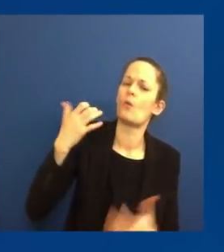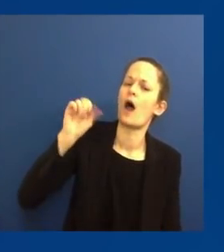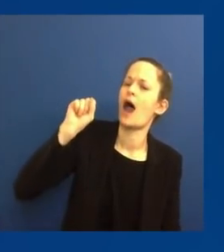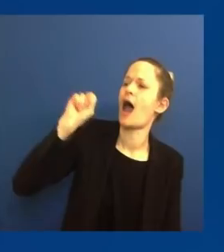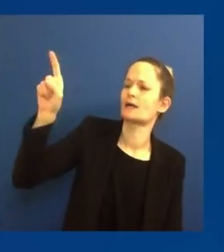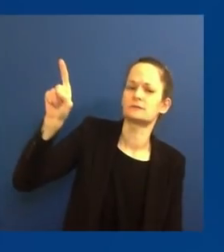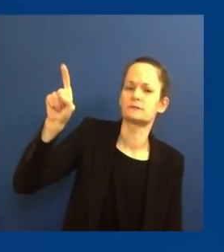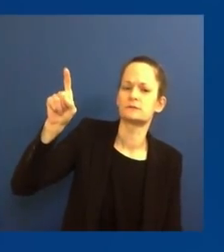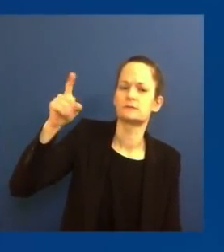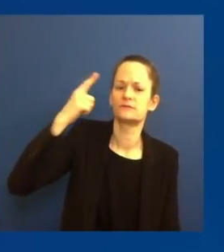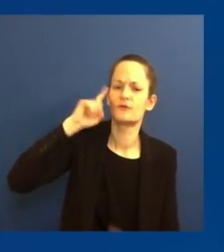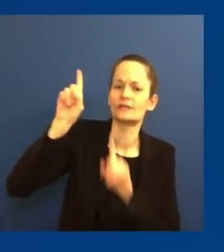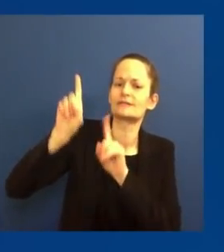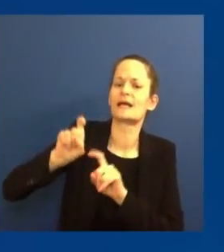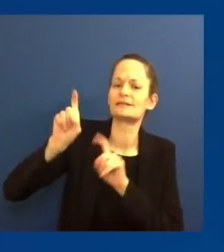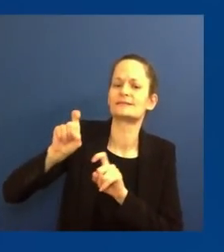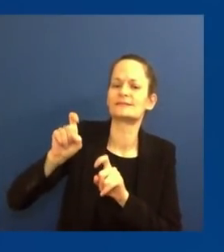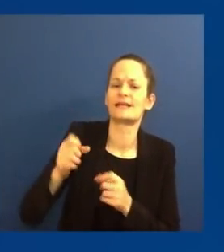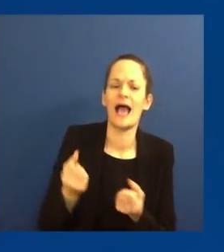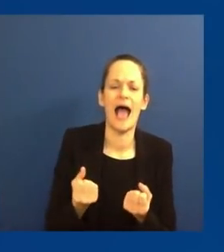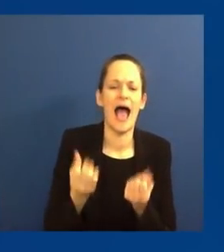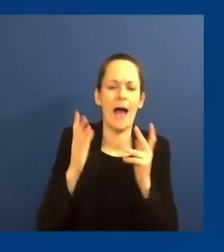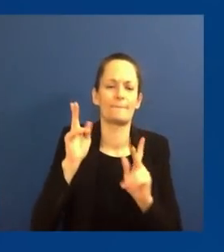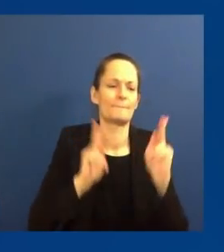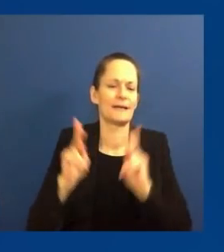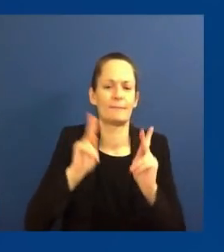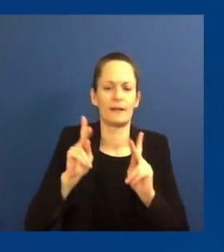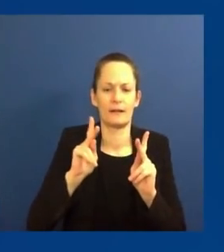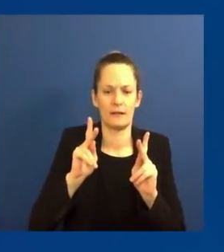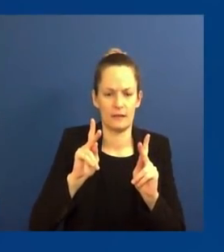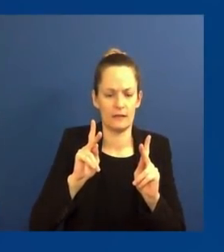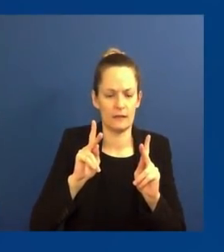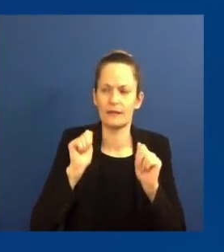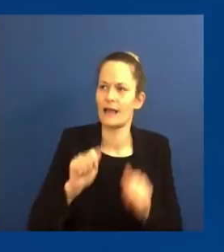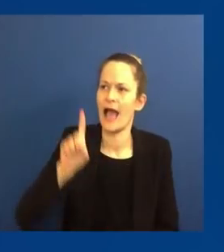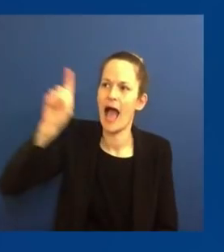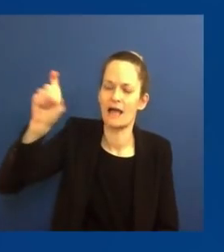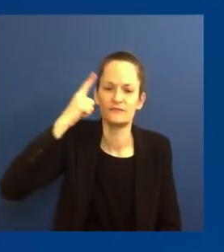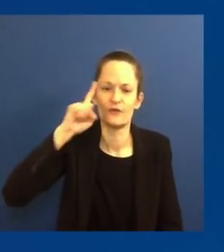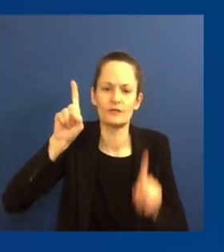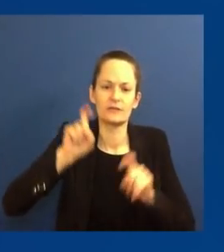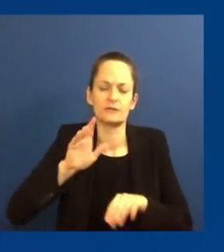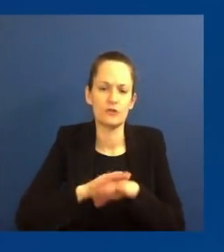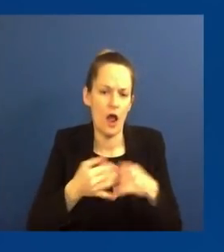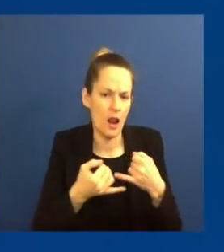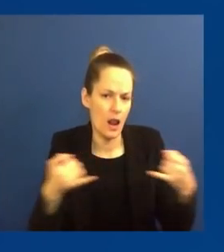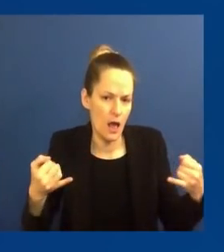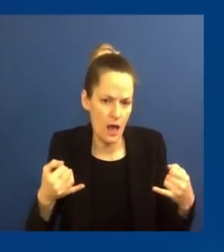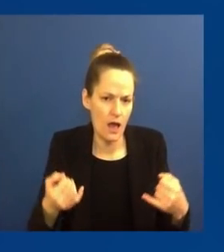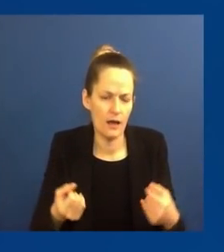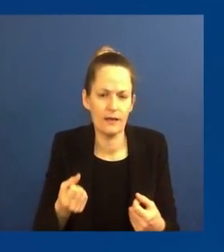Secondly, for Dr. Walensky, you talked about the millions of Americans who have yet to get a booster. Less than half of those who are eligible